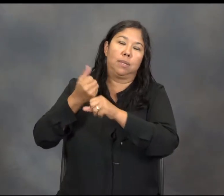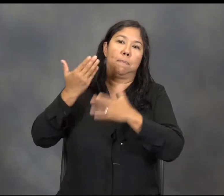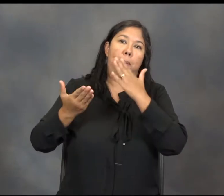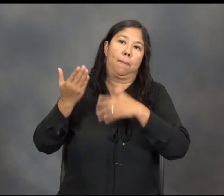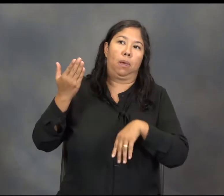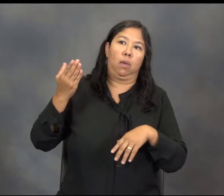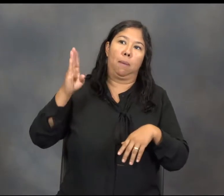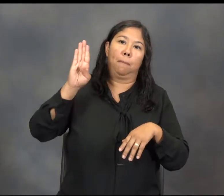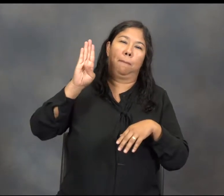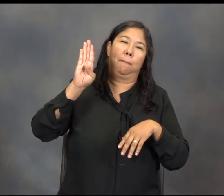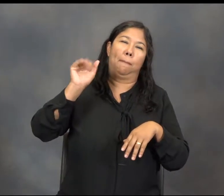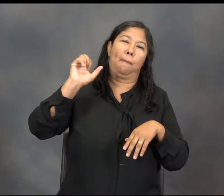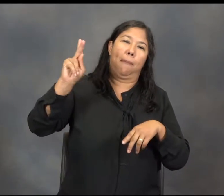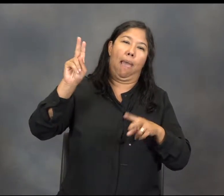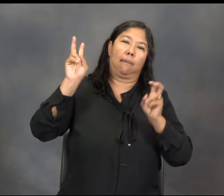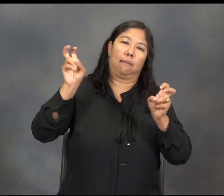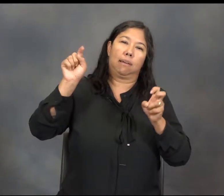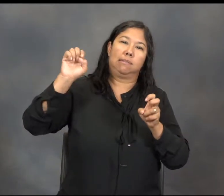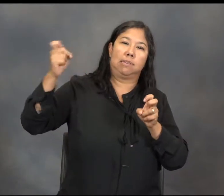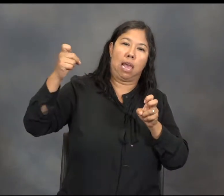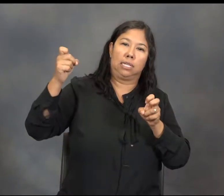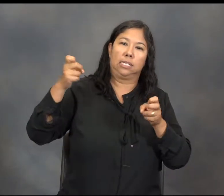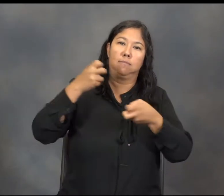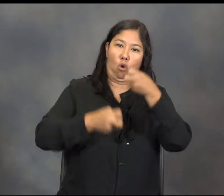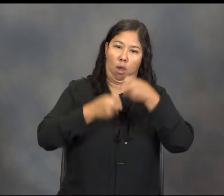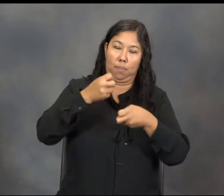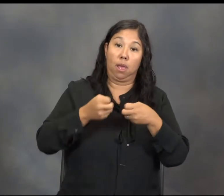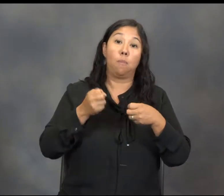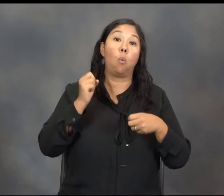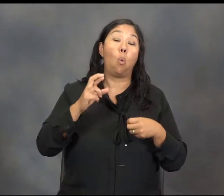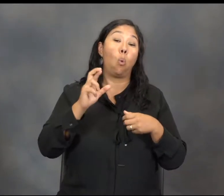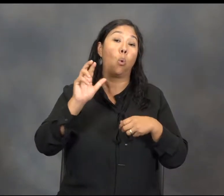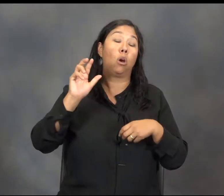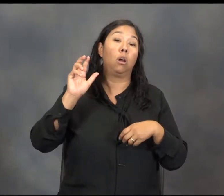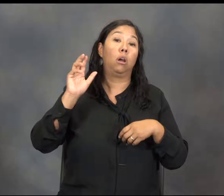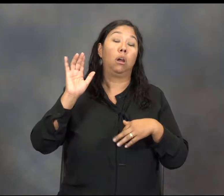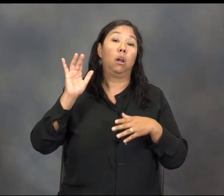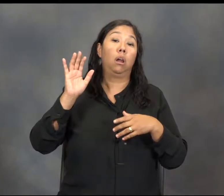or you've discovered that maybe there was a mistake on a return that you filed a year before